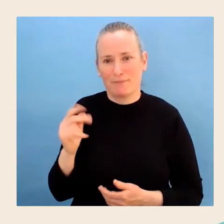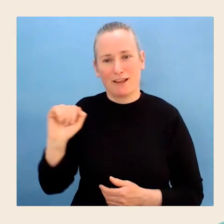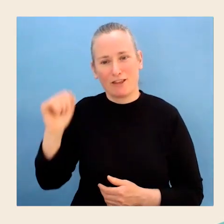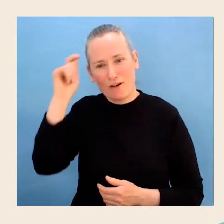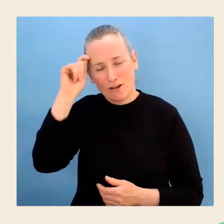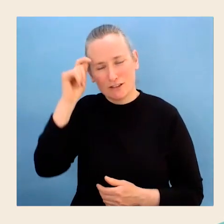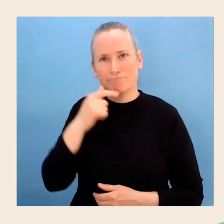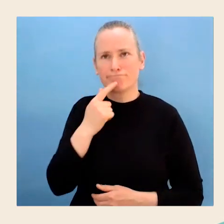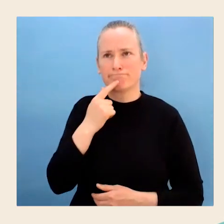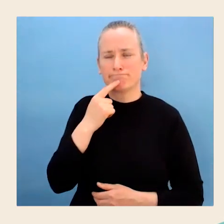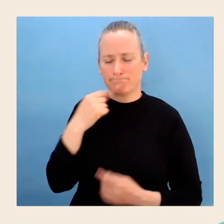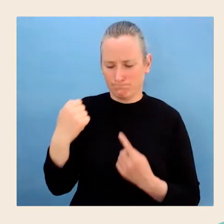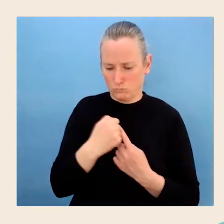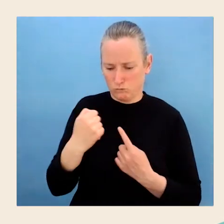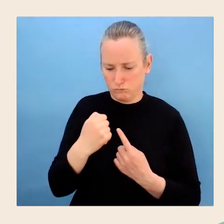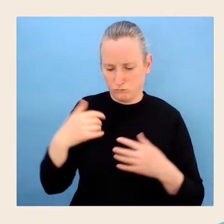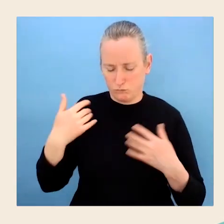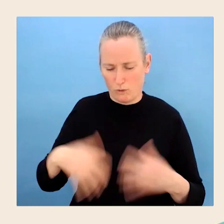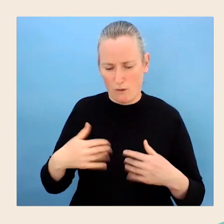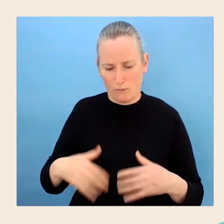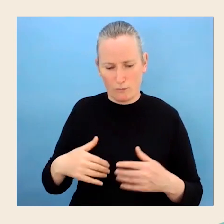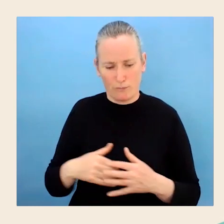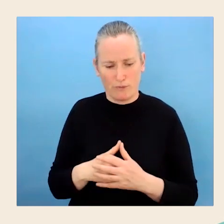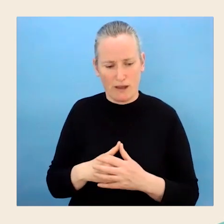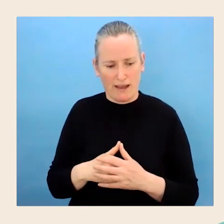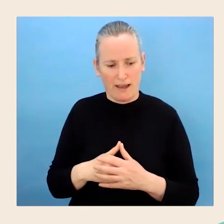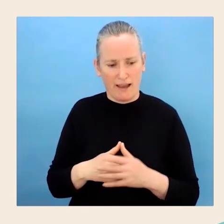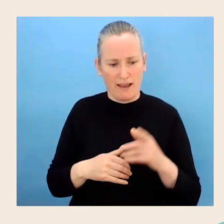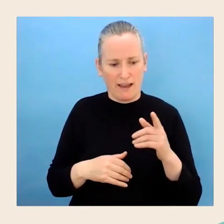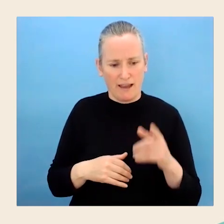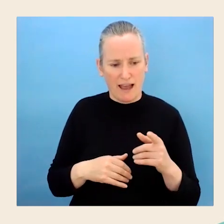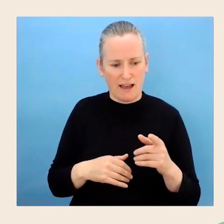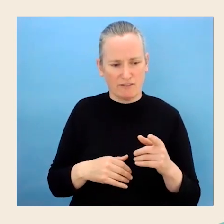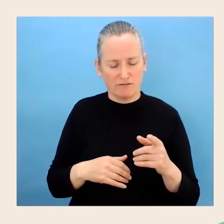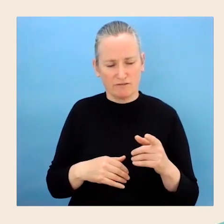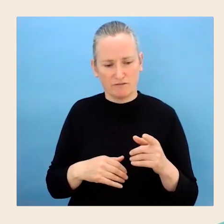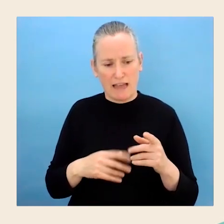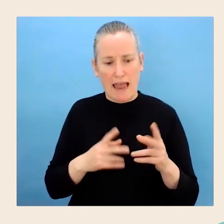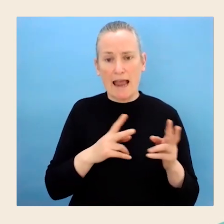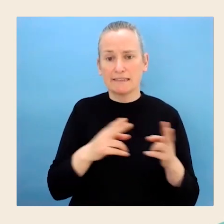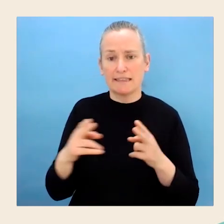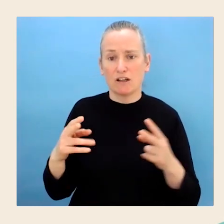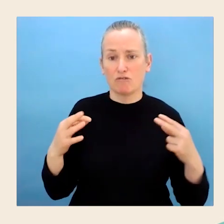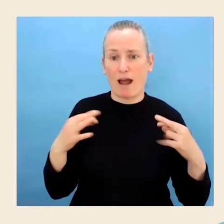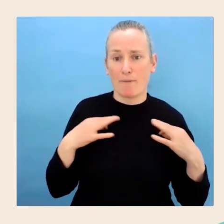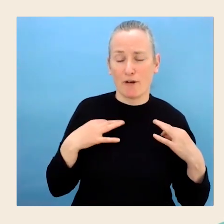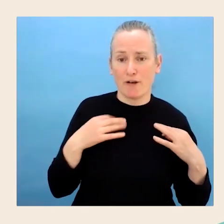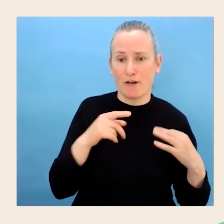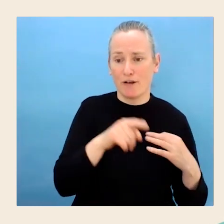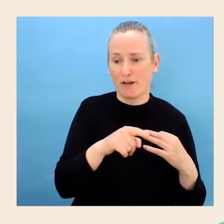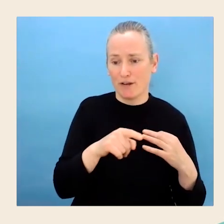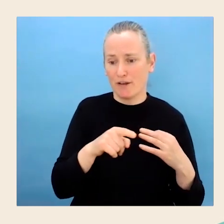between editing grammar say, and changing someone's voice. And you begin to change their voice,